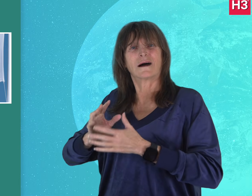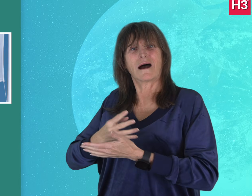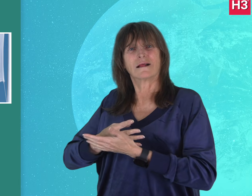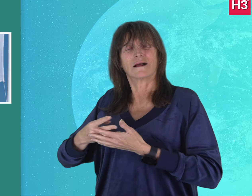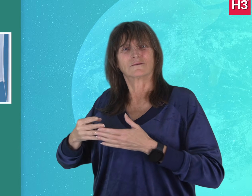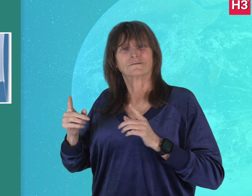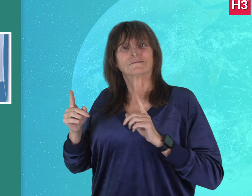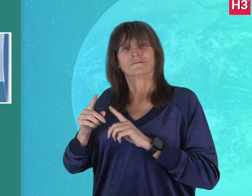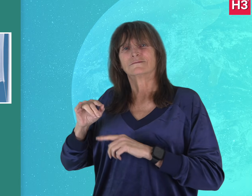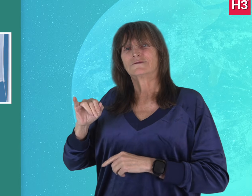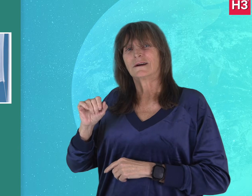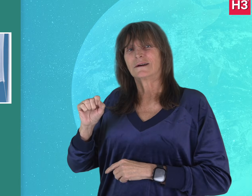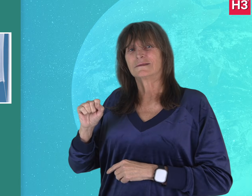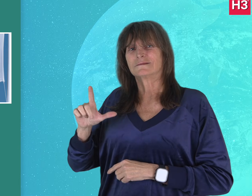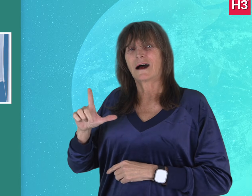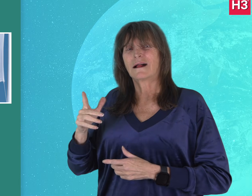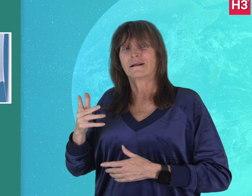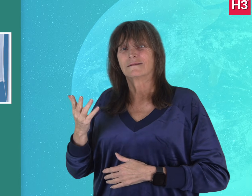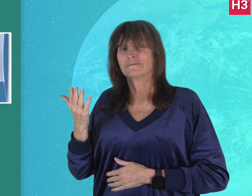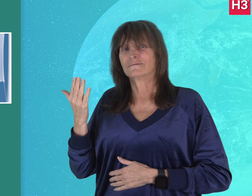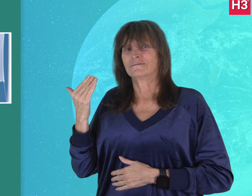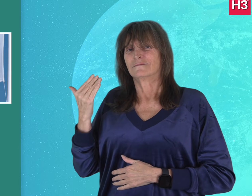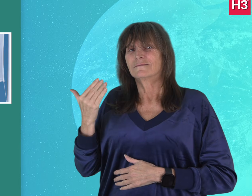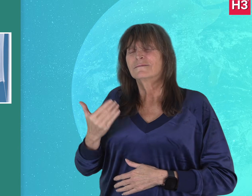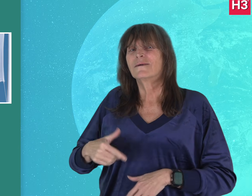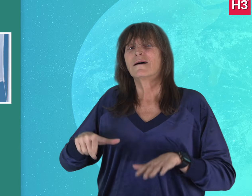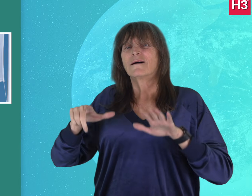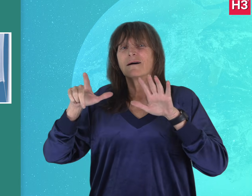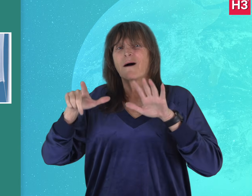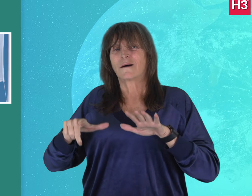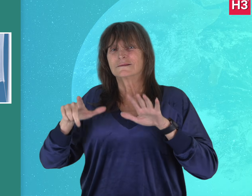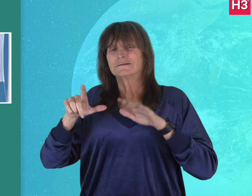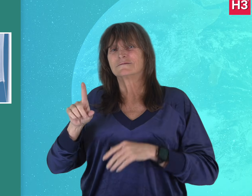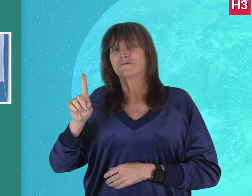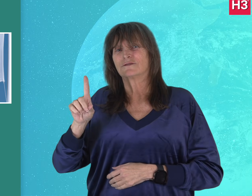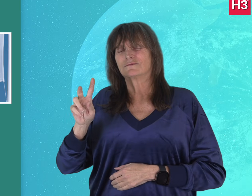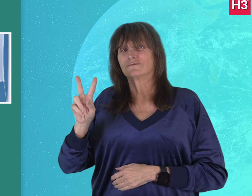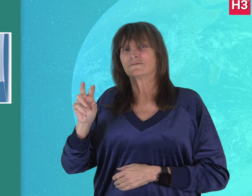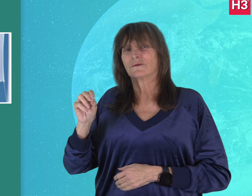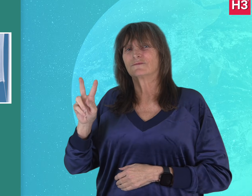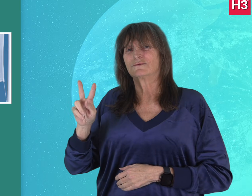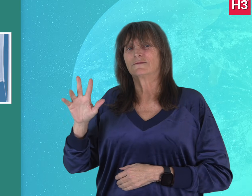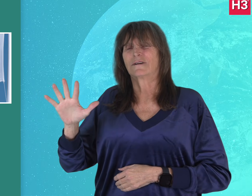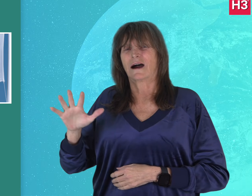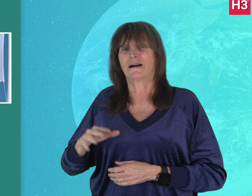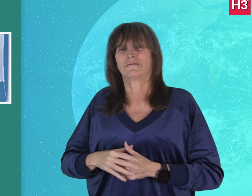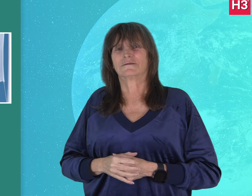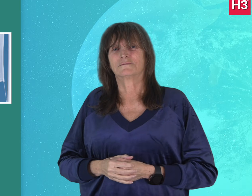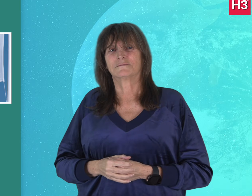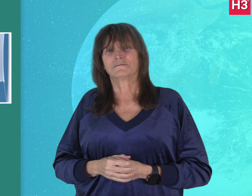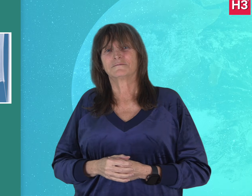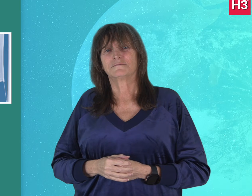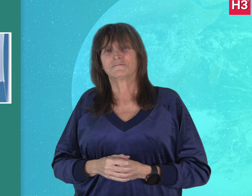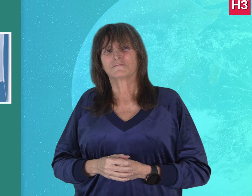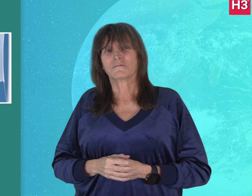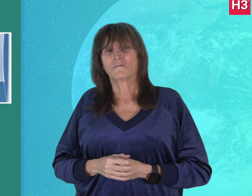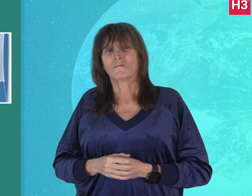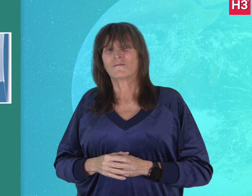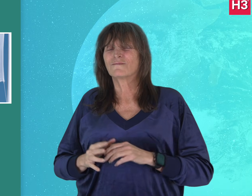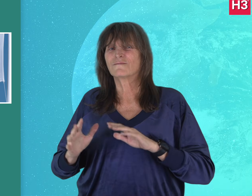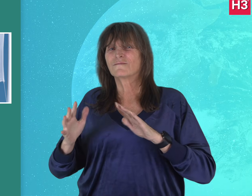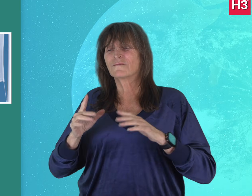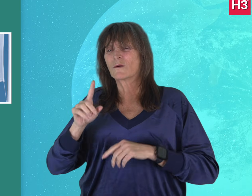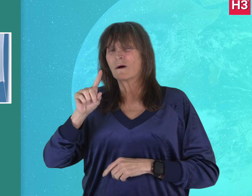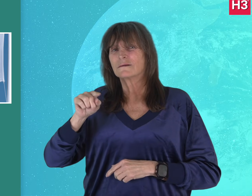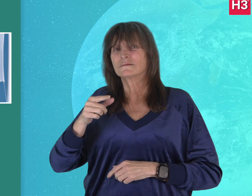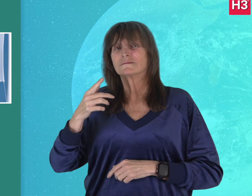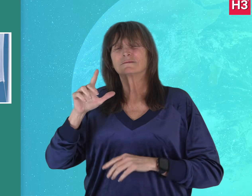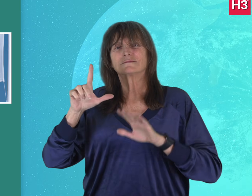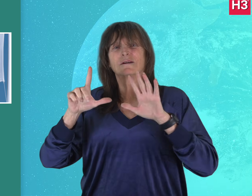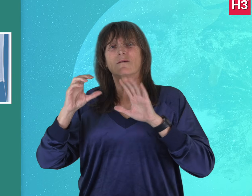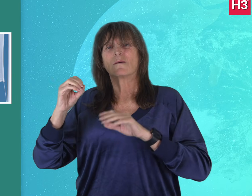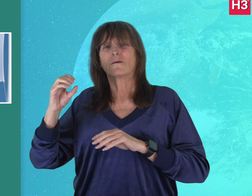More than 1,700 local councils agreed. Deaf advocates worked